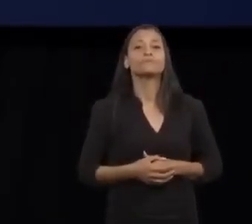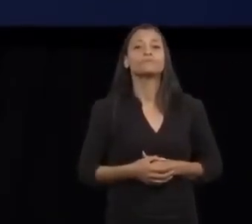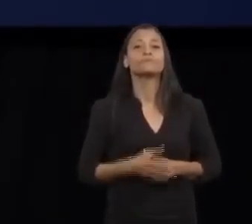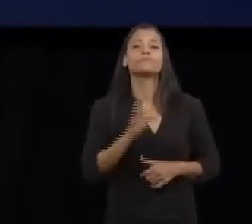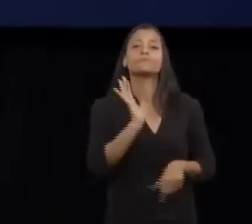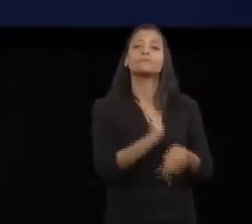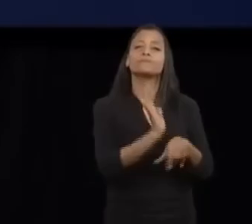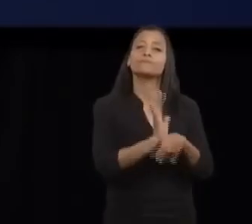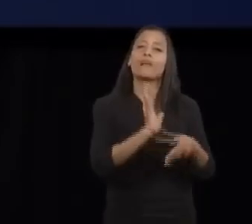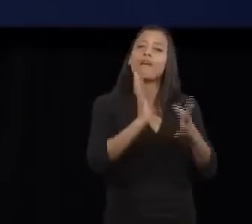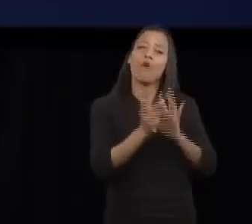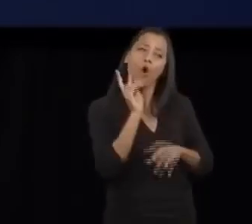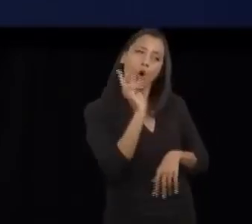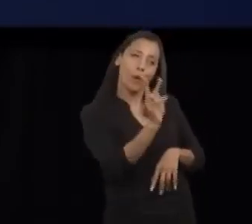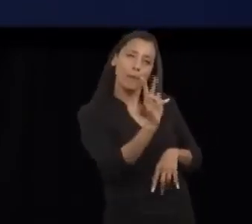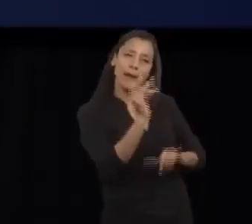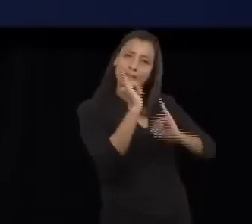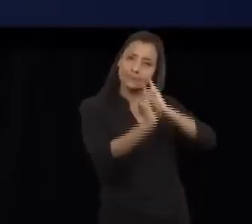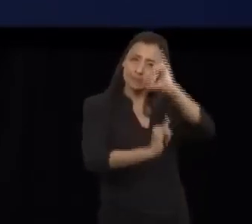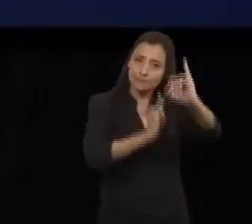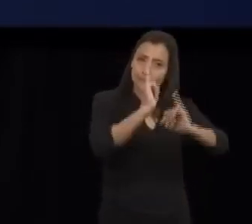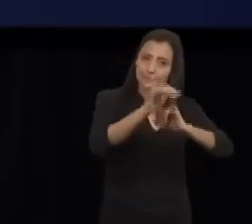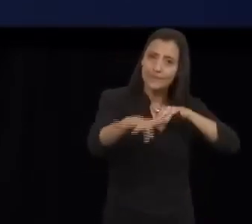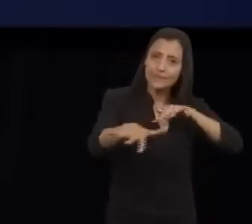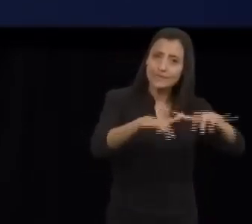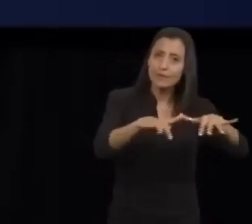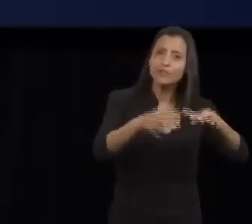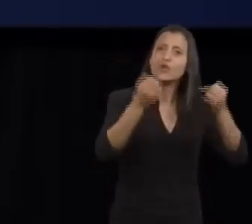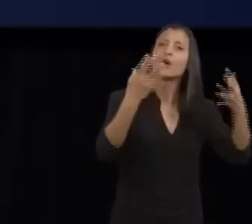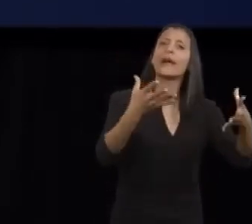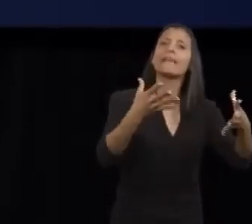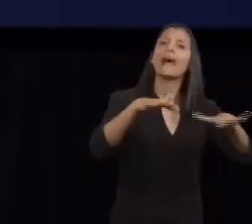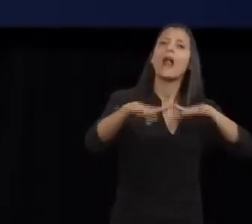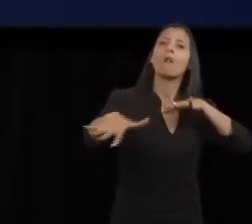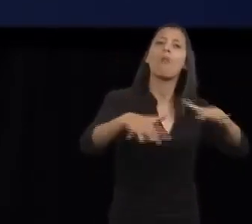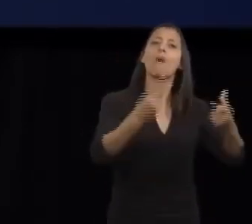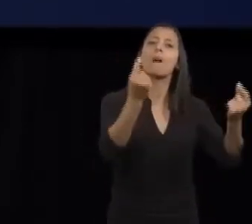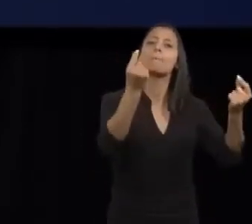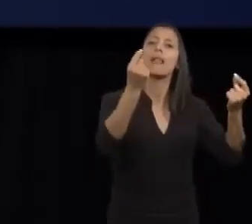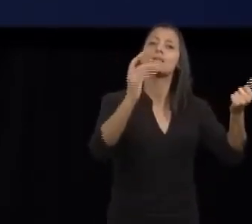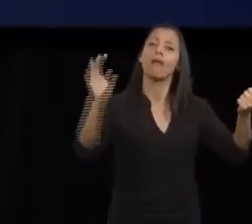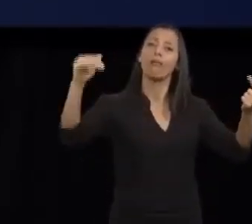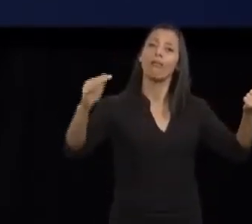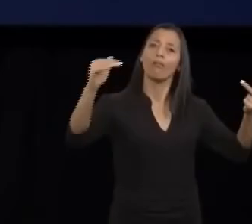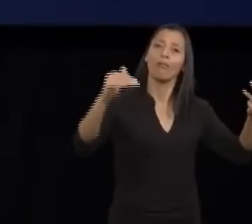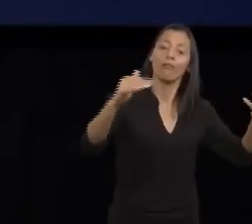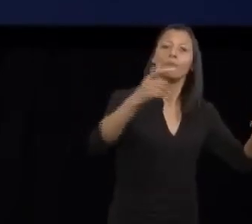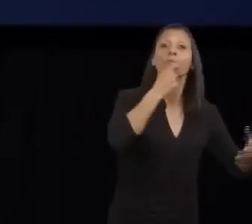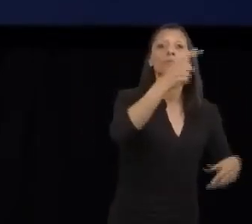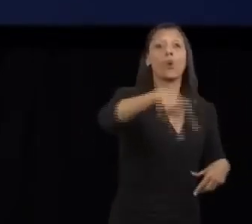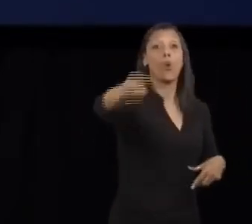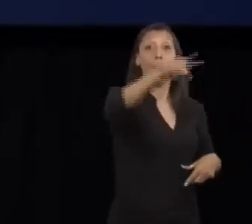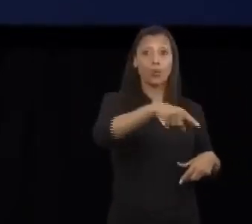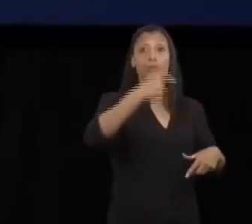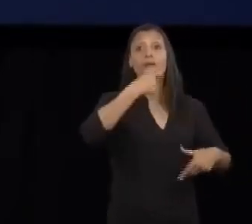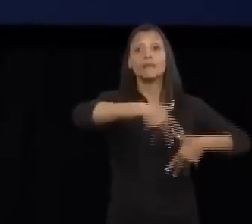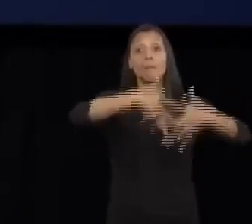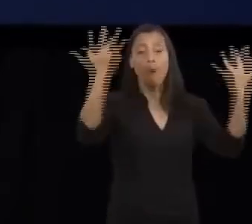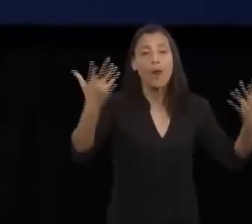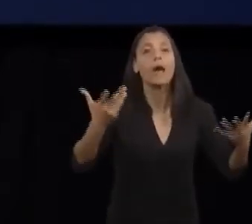the dynamics that the prices are having. So, when you generate an excess of money,